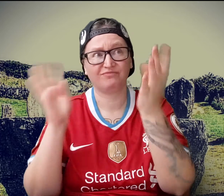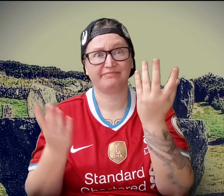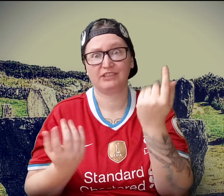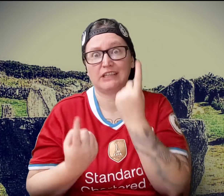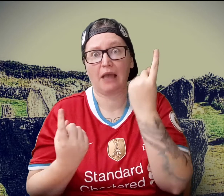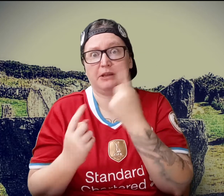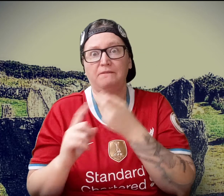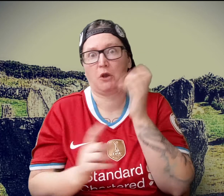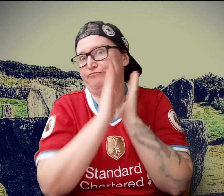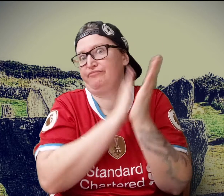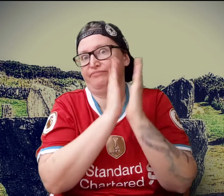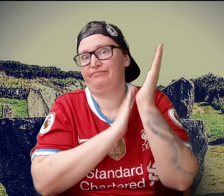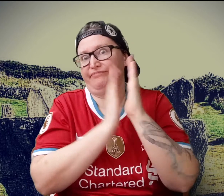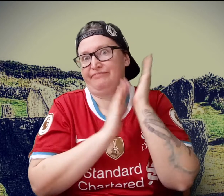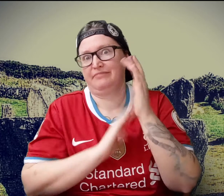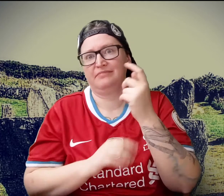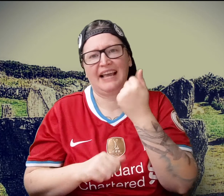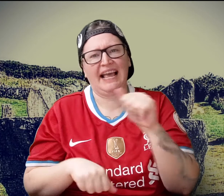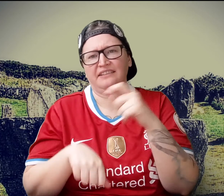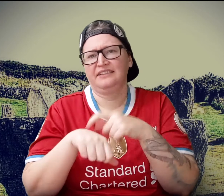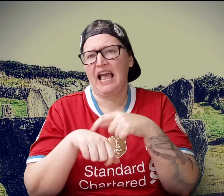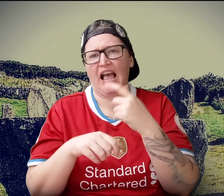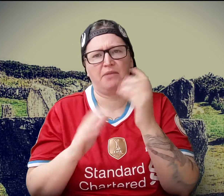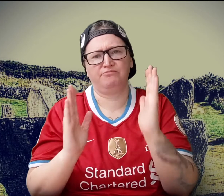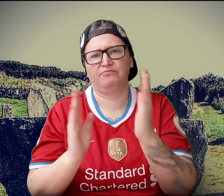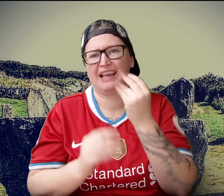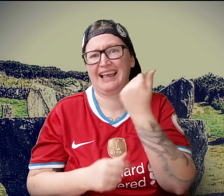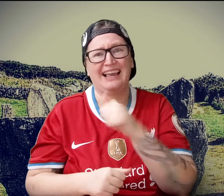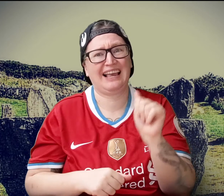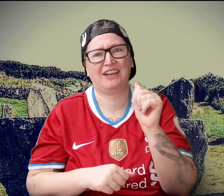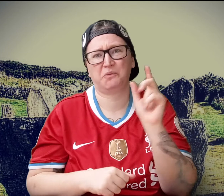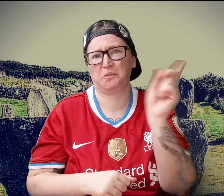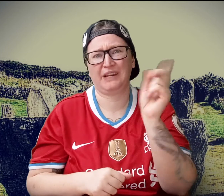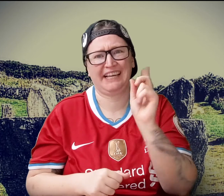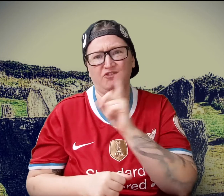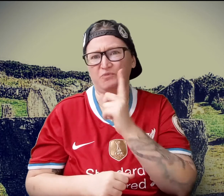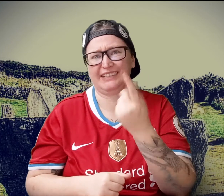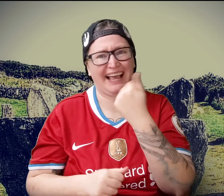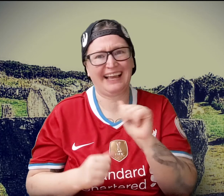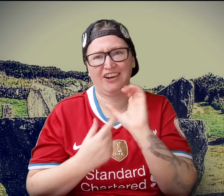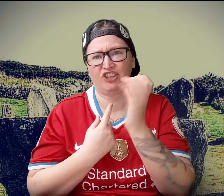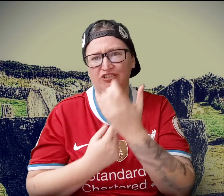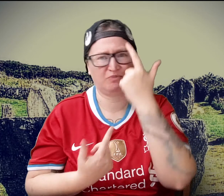really you just have to come up with something someone from the past and again that can be pretty